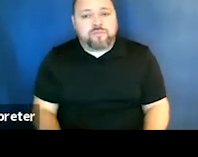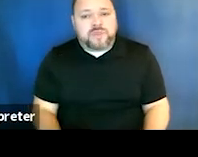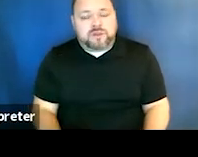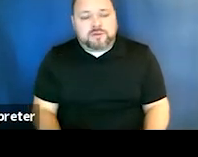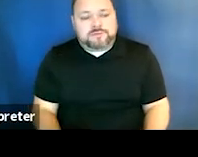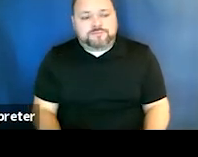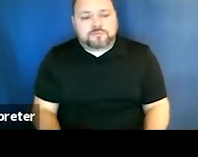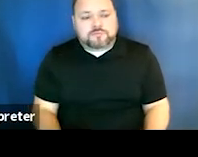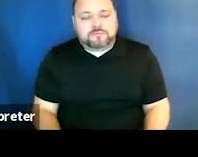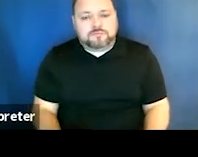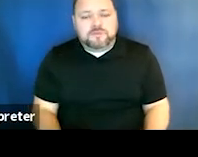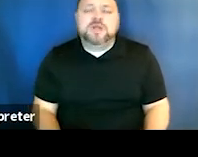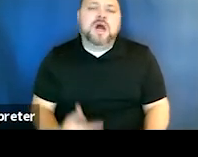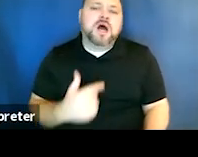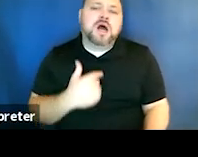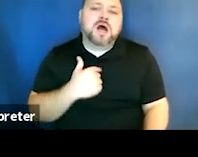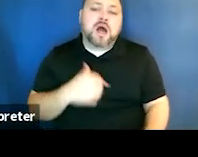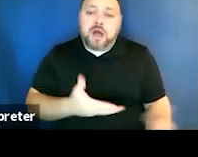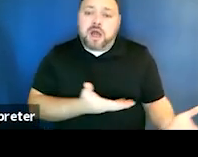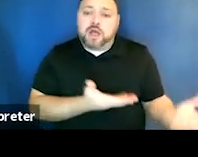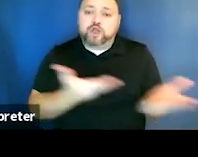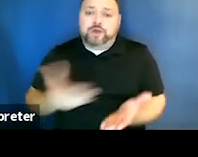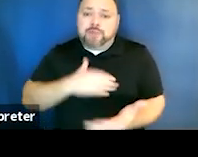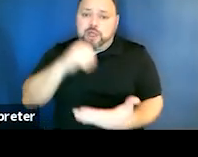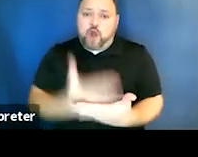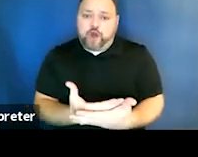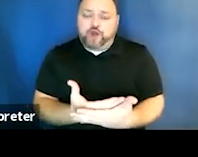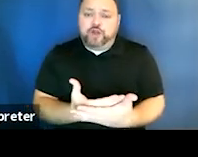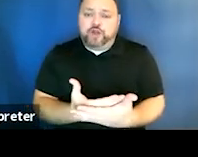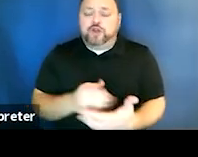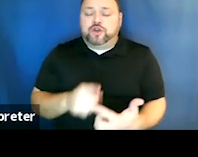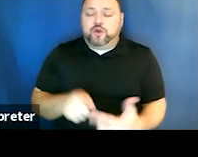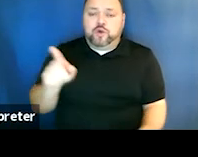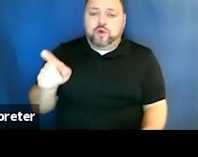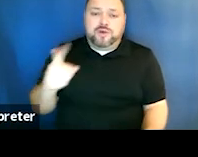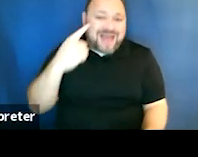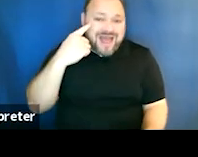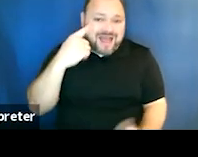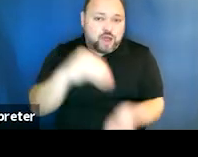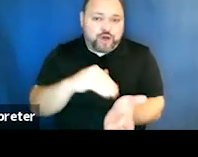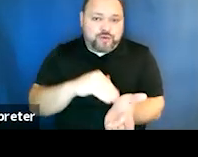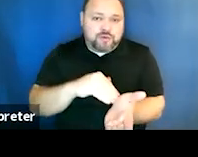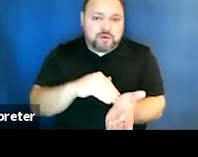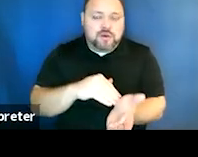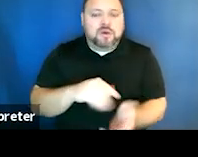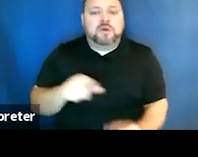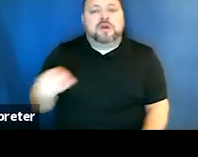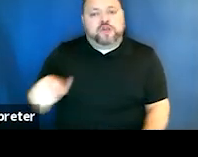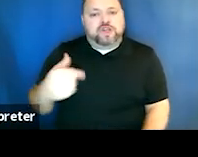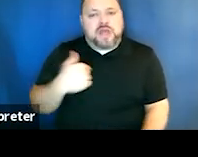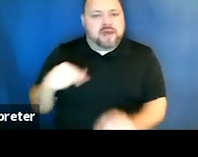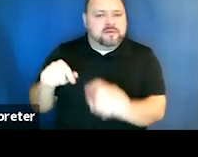I took my daughter to the eye doctor and she had an exam.